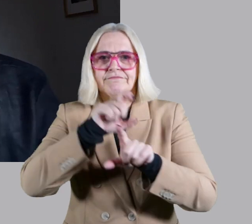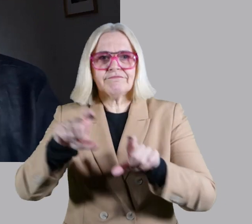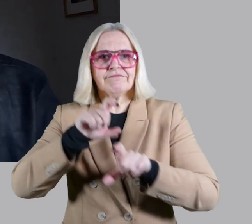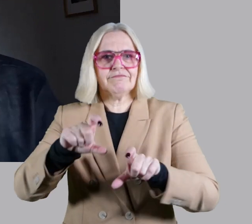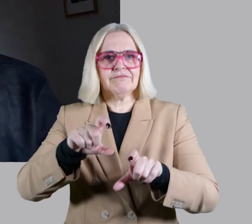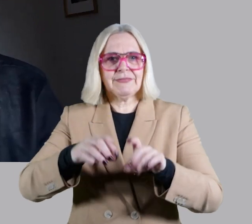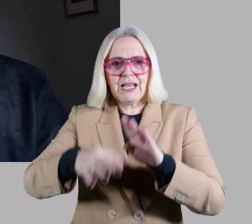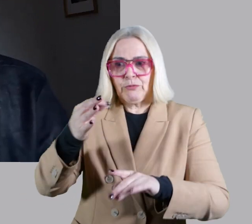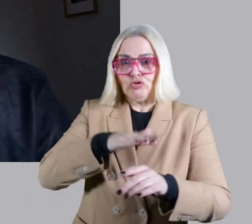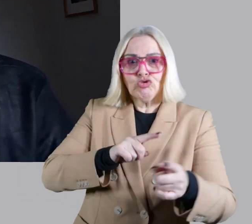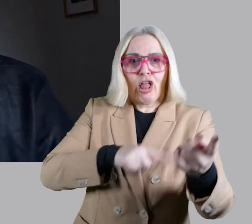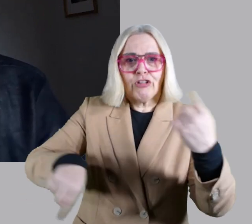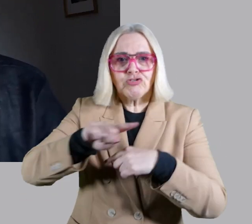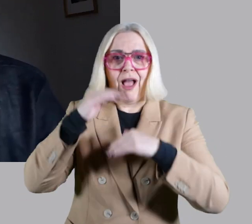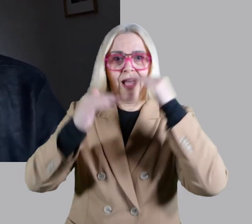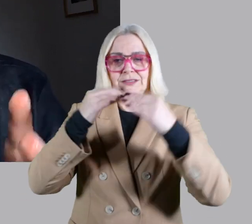on improving the lives of children and adults with sickle cell disease,